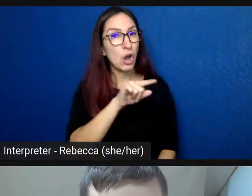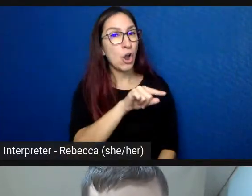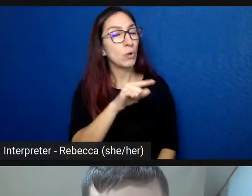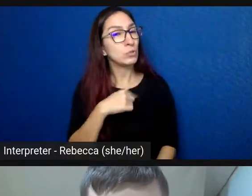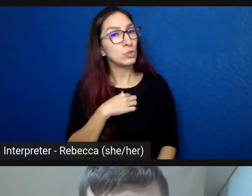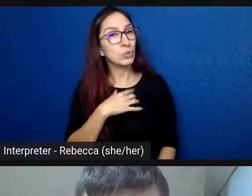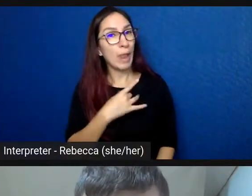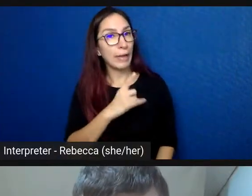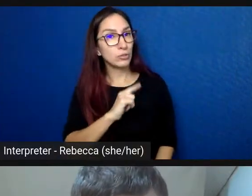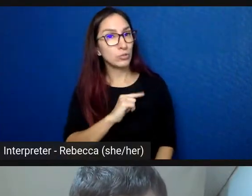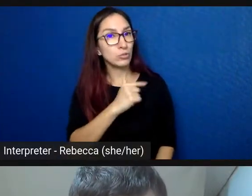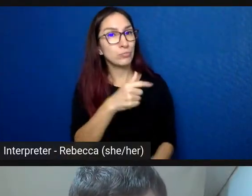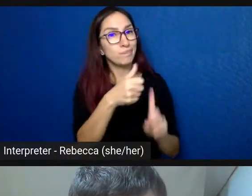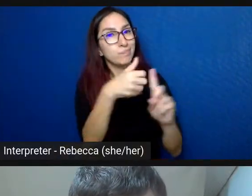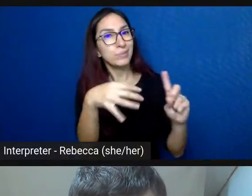Yes.